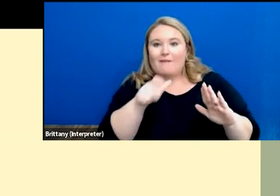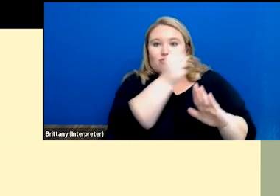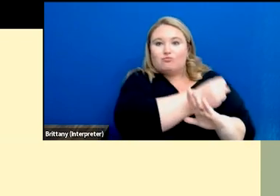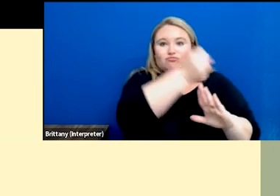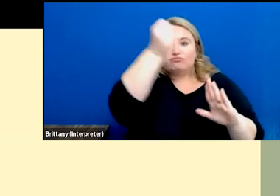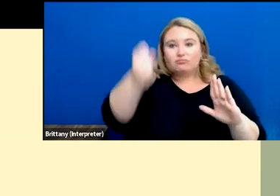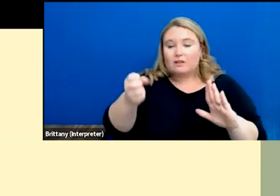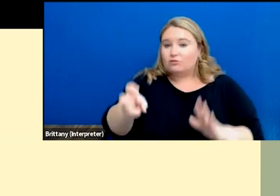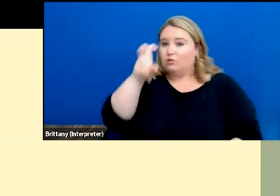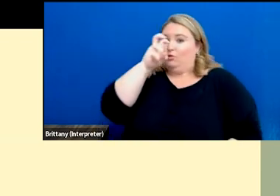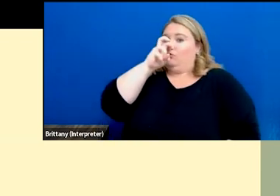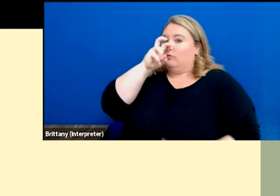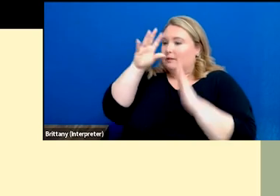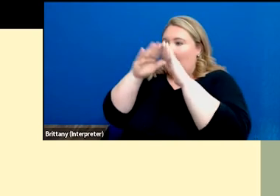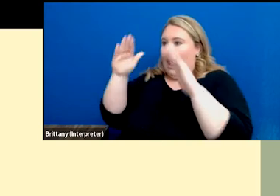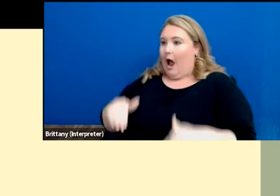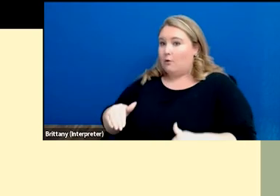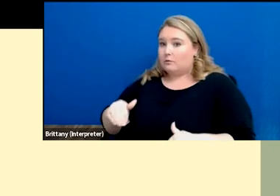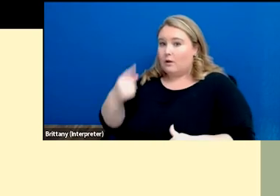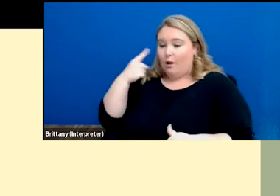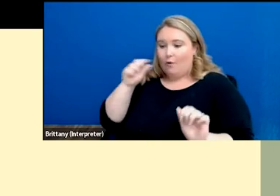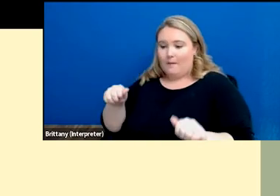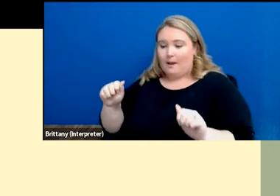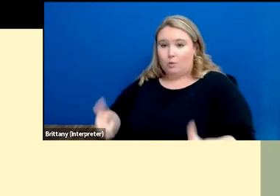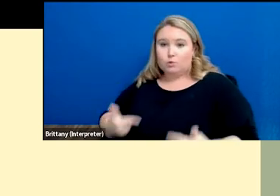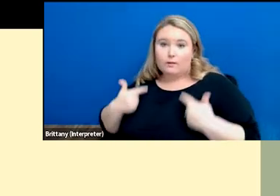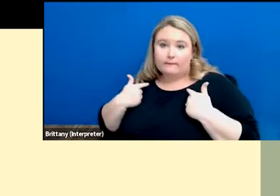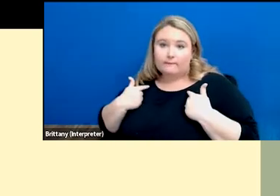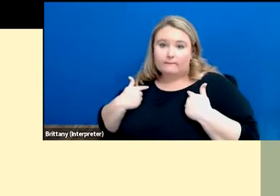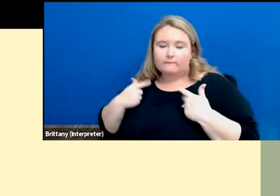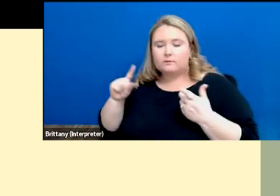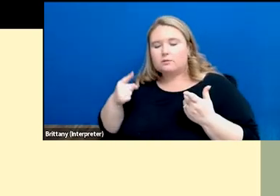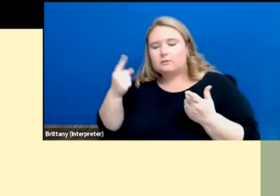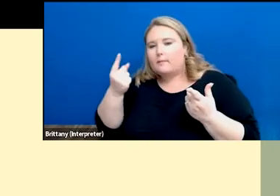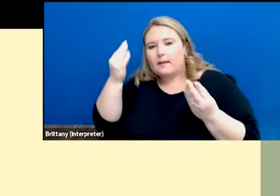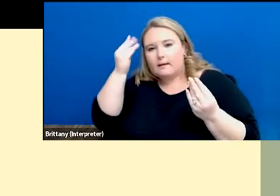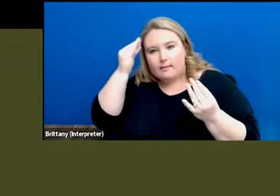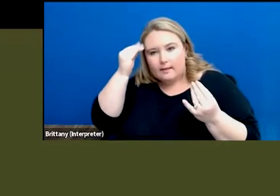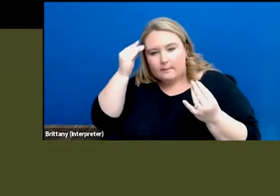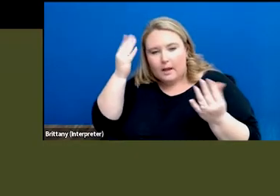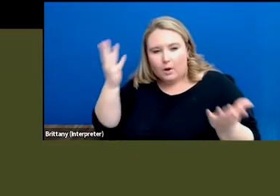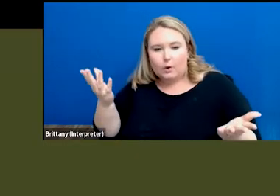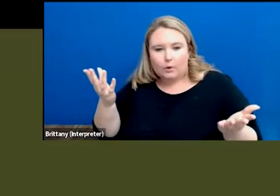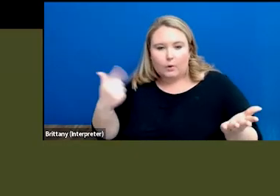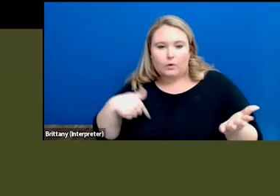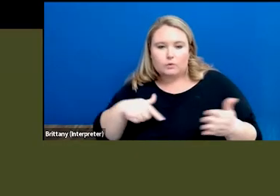in order to be able to live. And so something to think about as we finish up today.